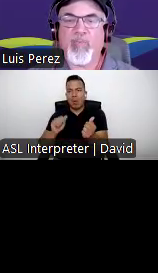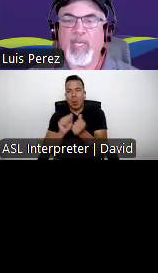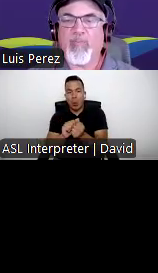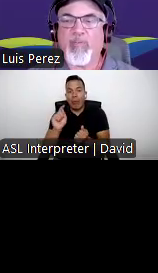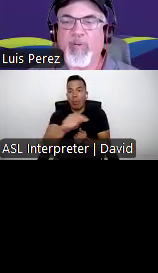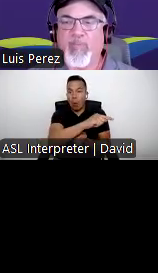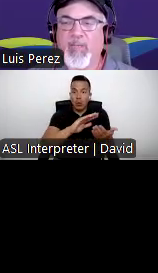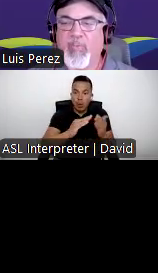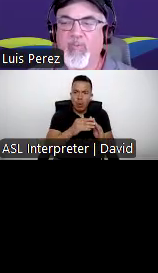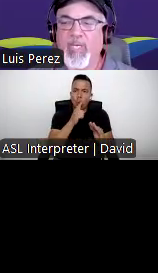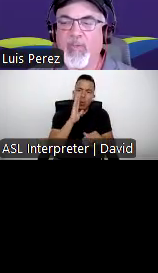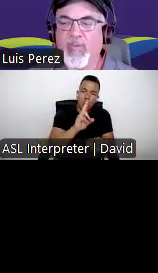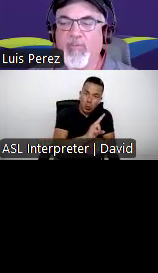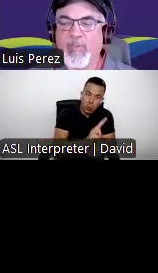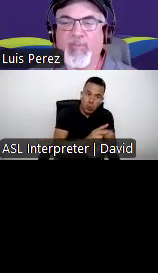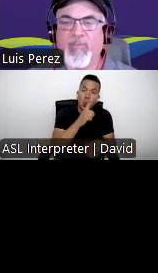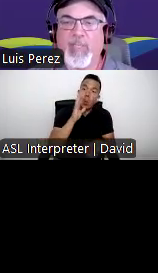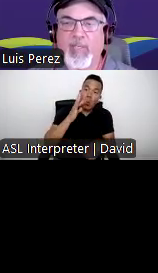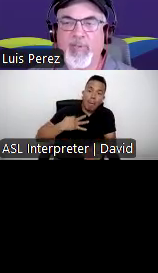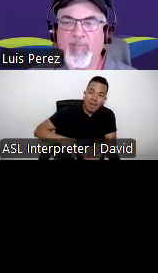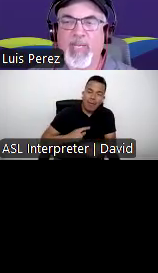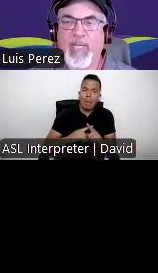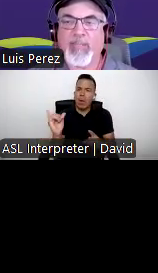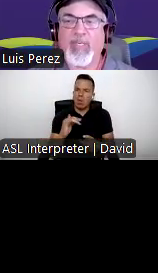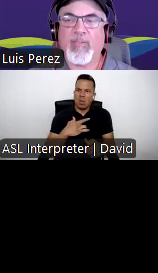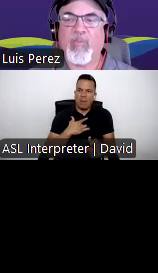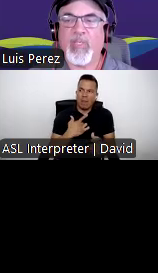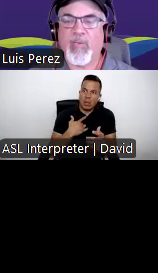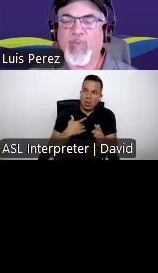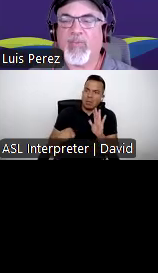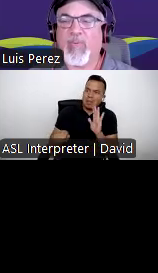going to benefit from it, but may also feel some of its other impacts, right? So we don't want to